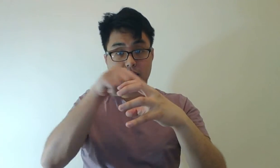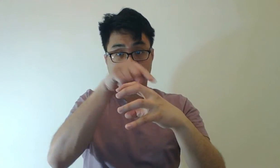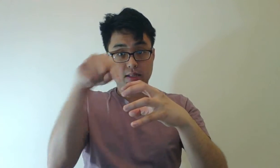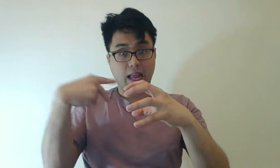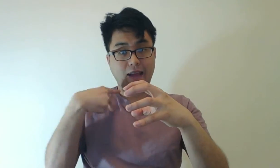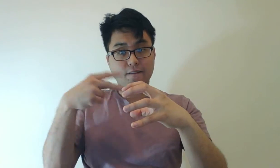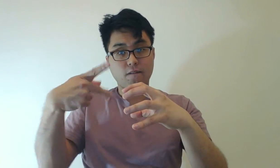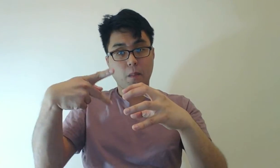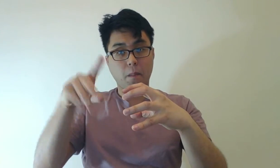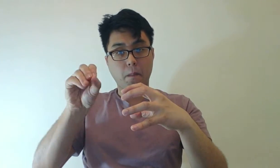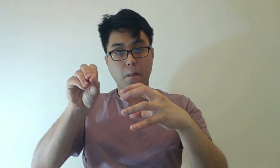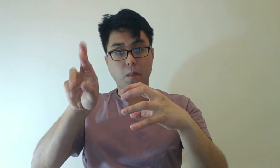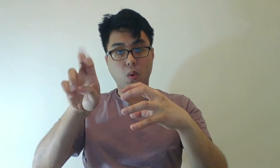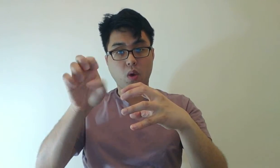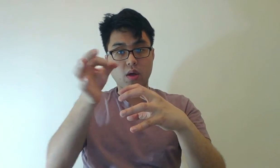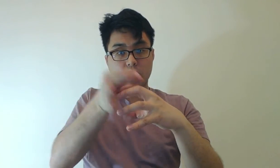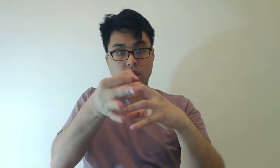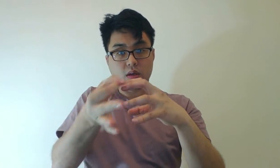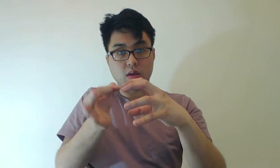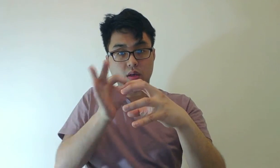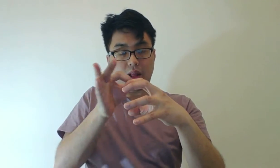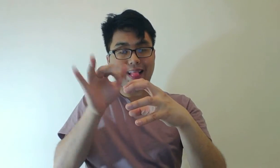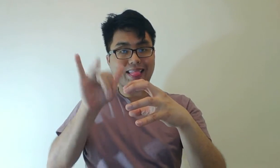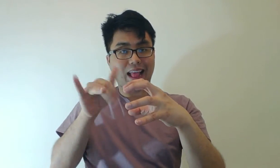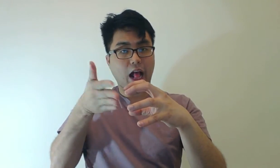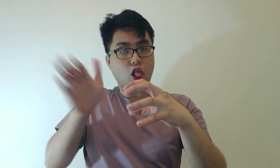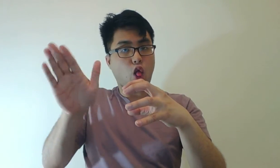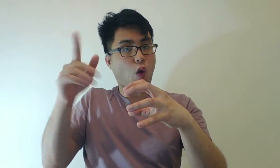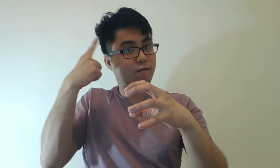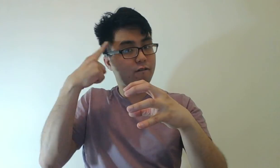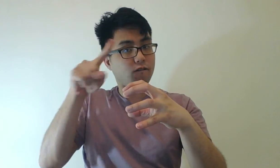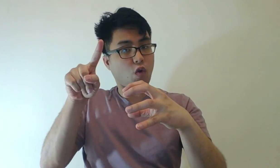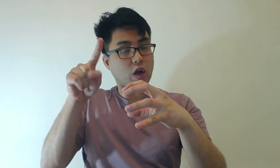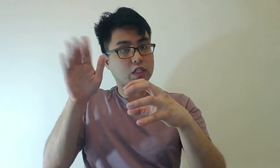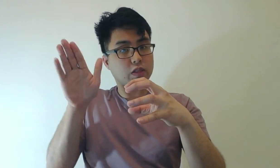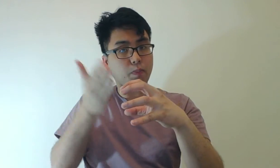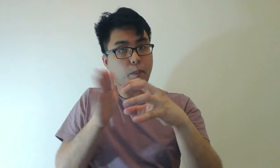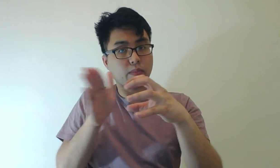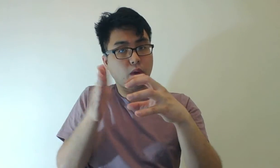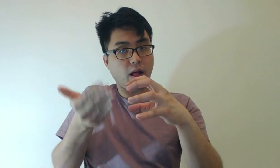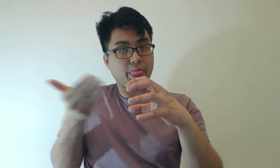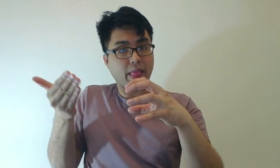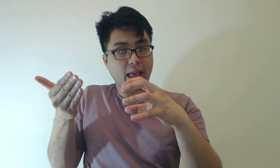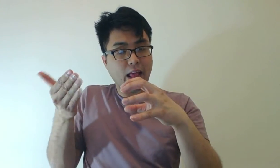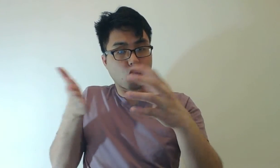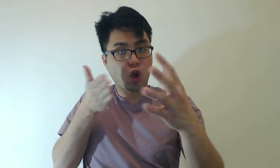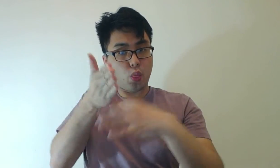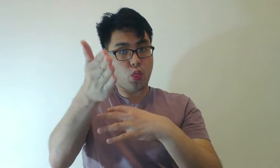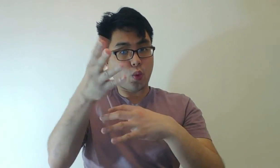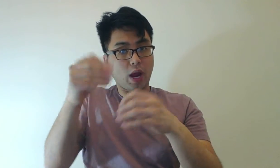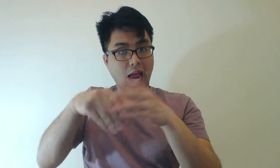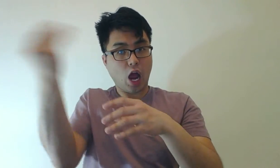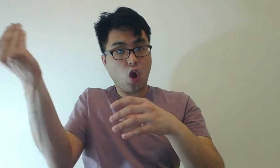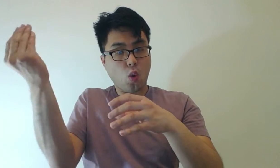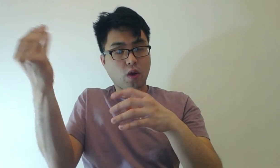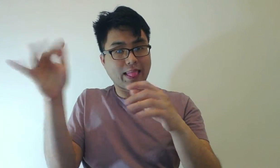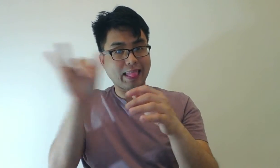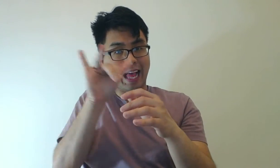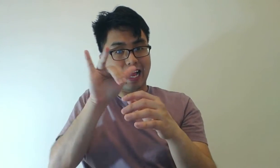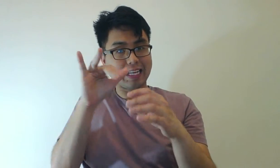it has pores that allow for small things to go through and out